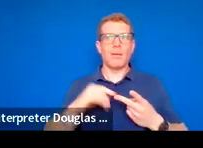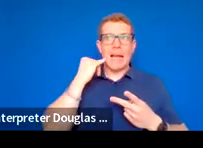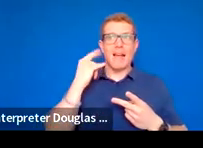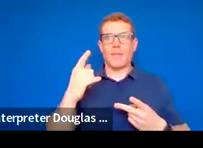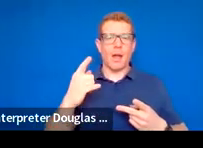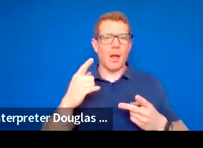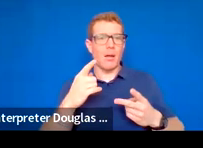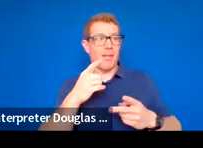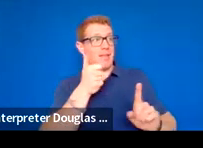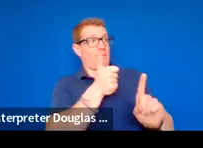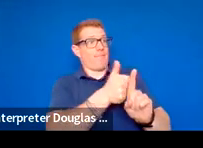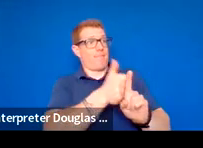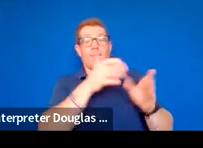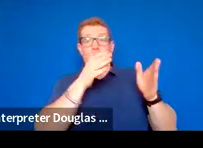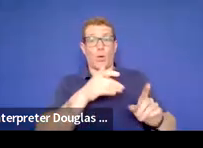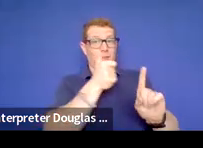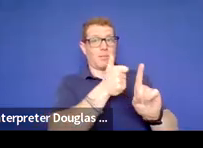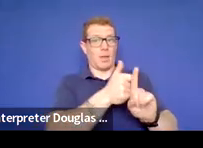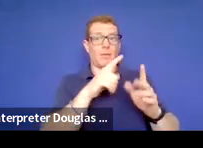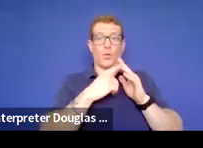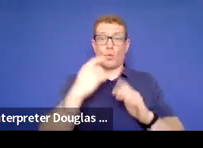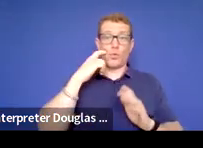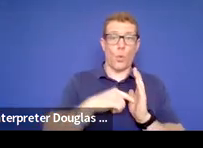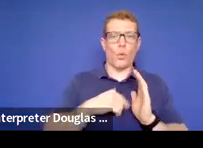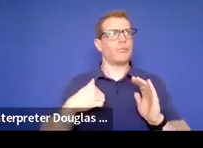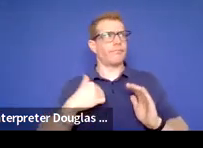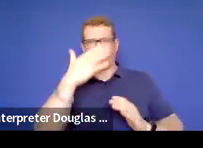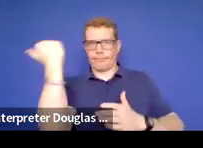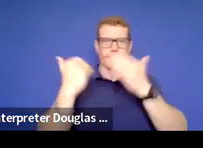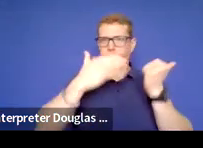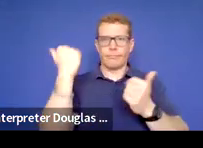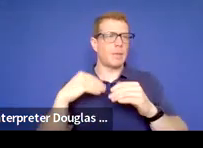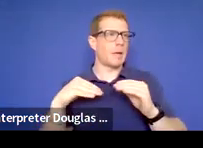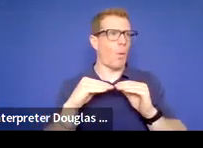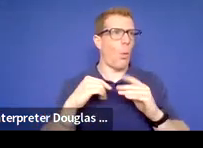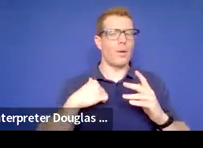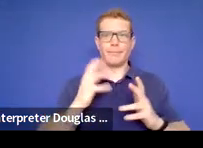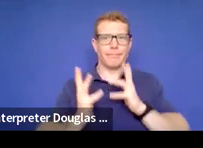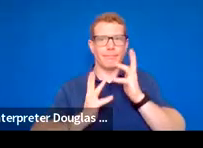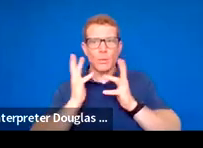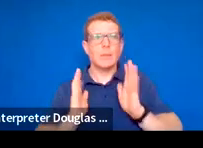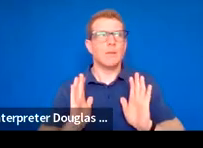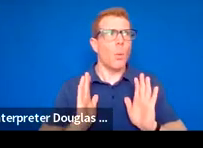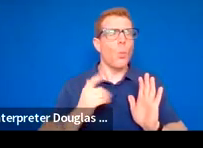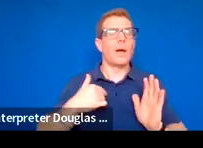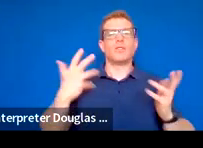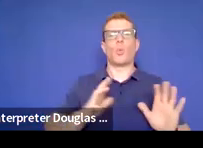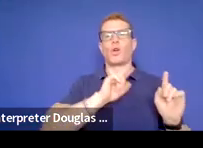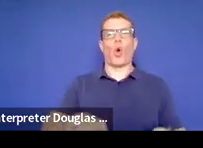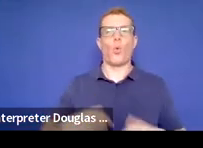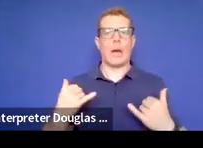They can't follow the bingo that they always played they can't do the steps in a hobby, so they know they can't.